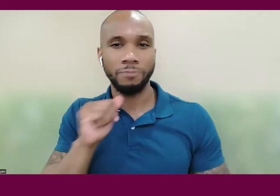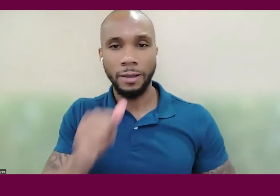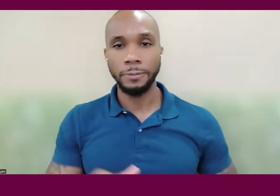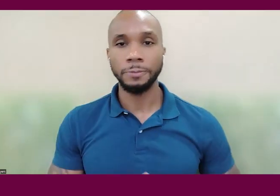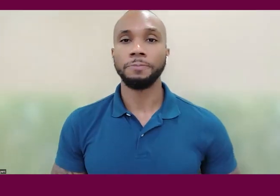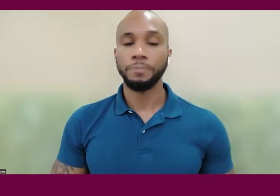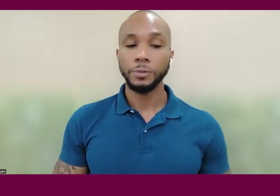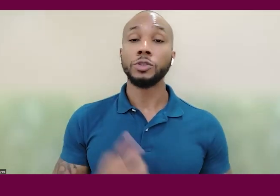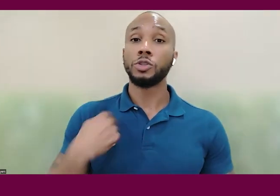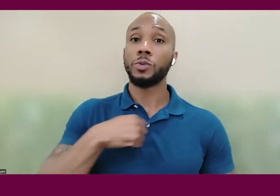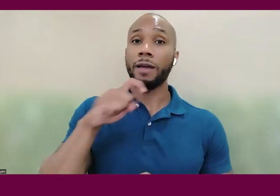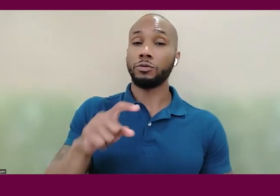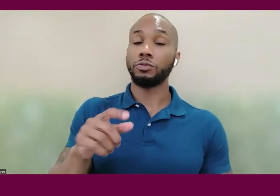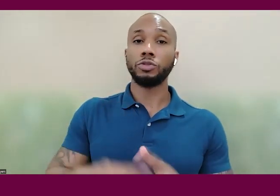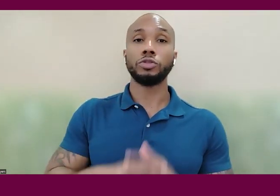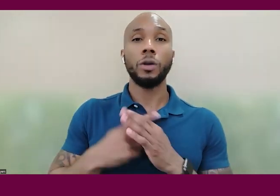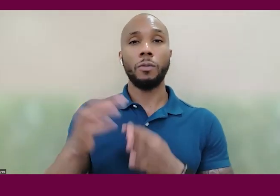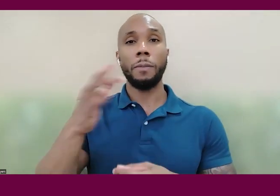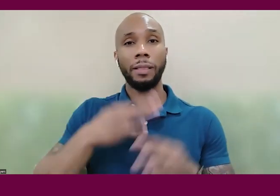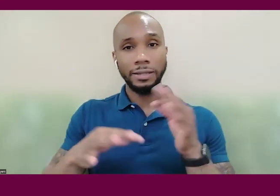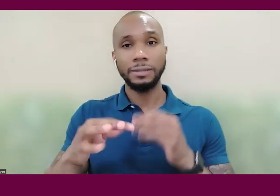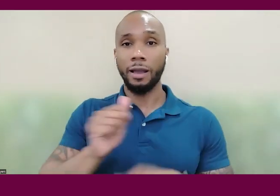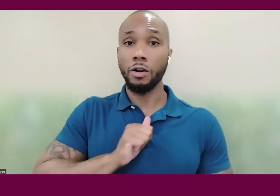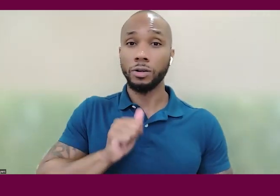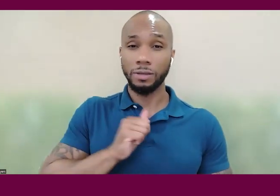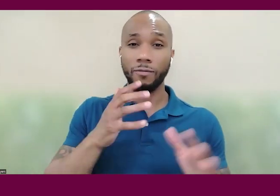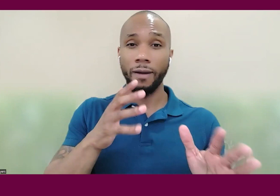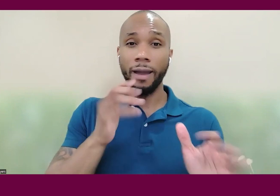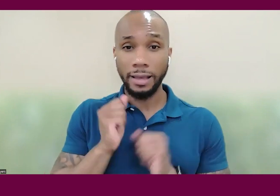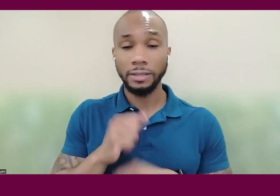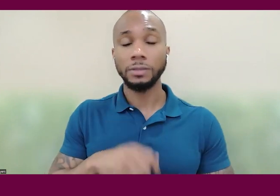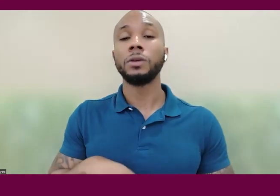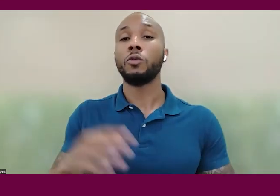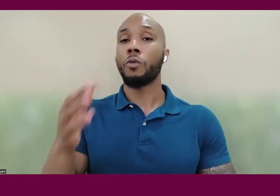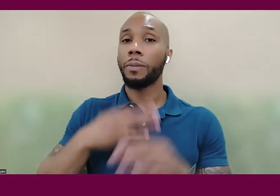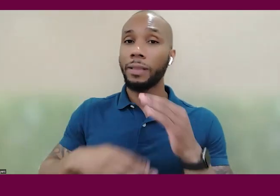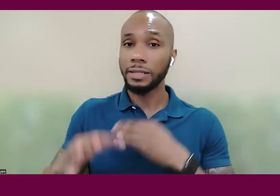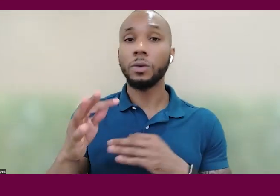So we've got to start replacing ourselves real quick, replacing ourselves with people